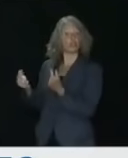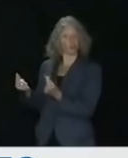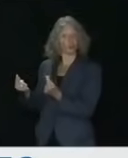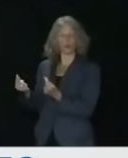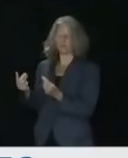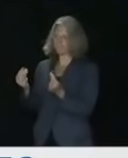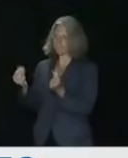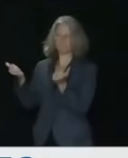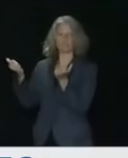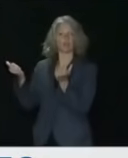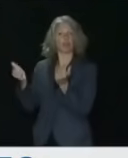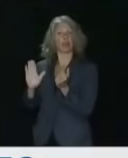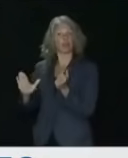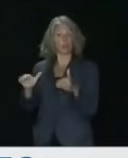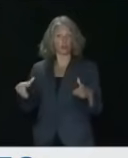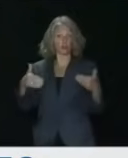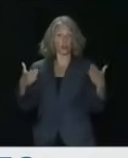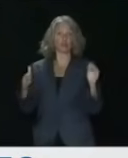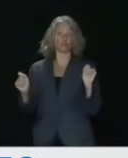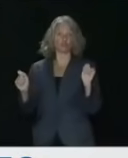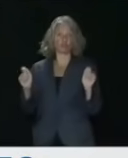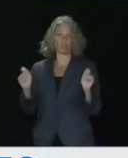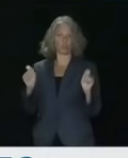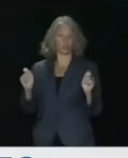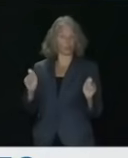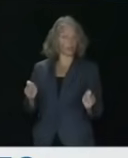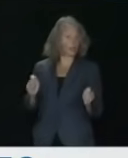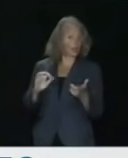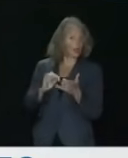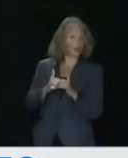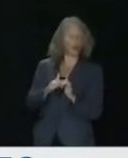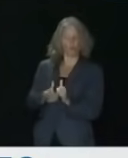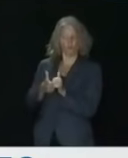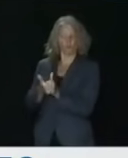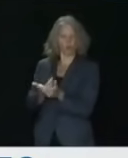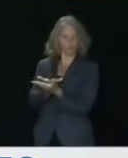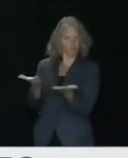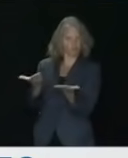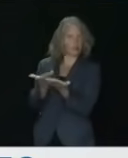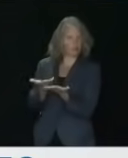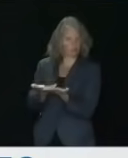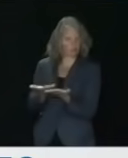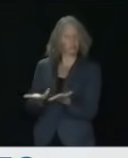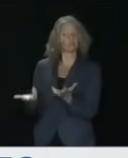COMMITTEE ON IMMUNIZATION, NACI,